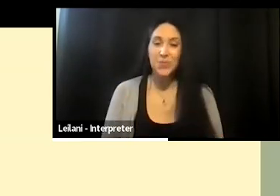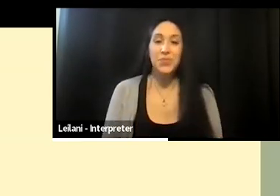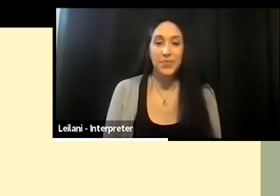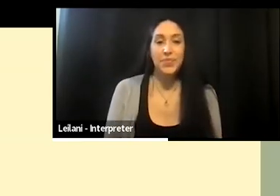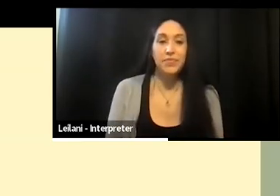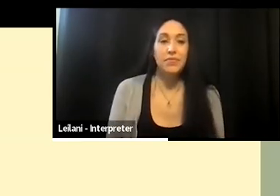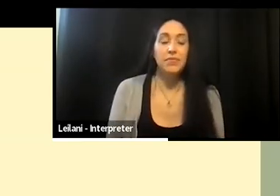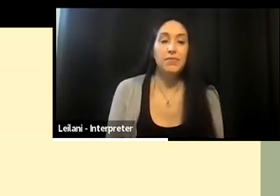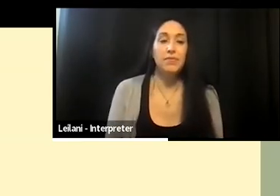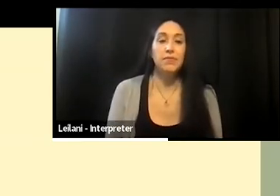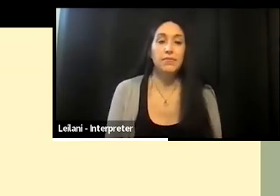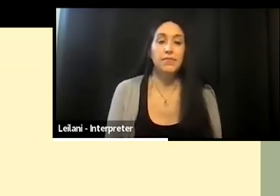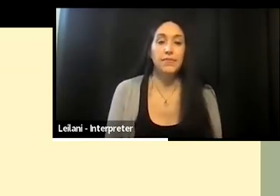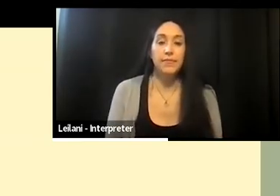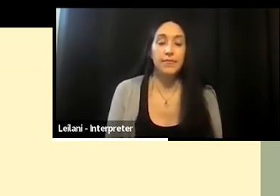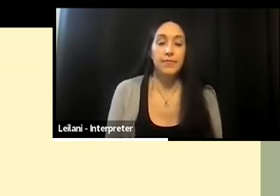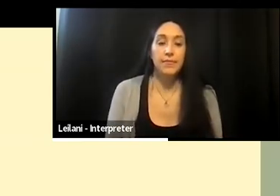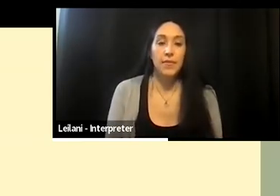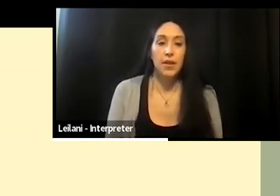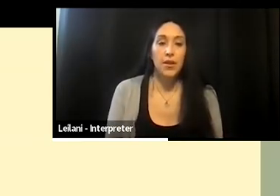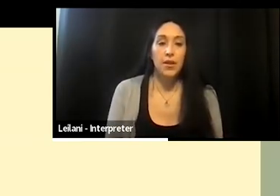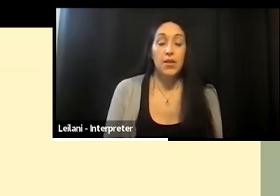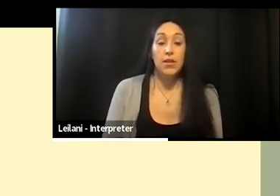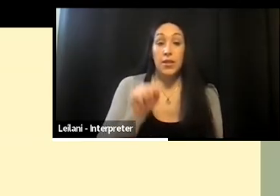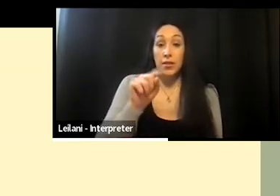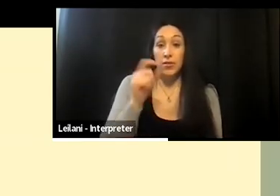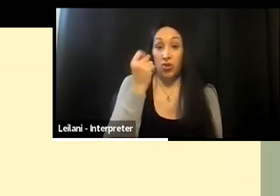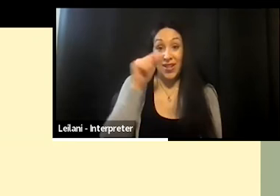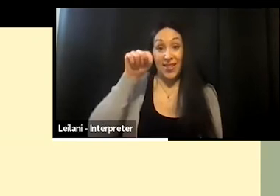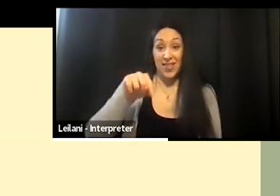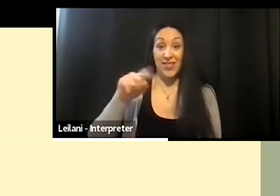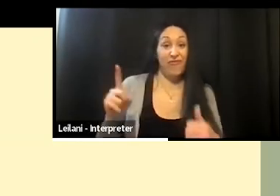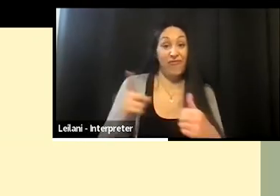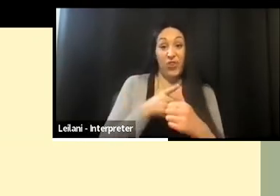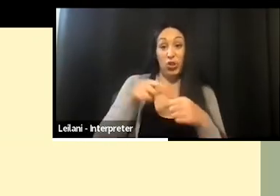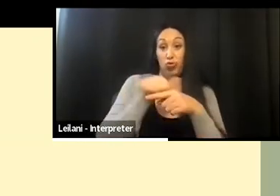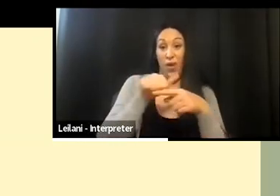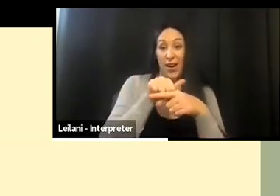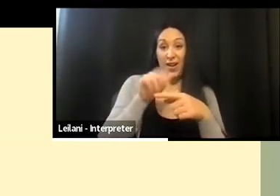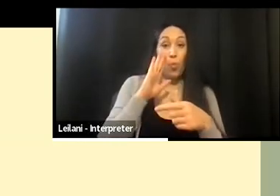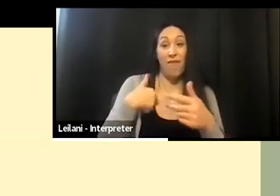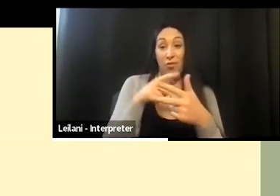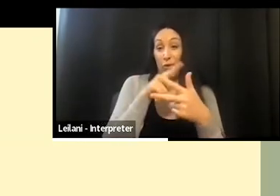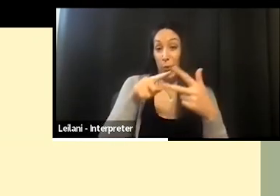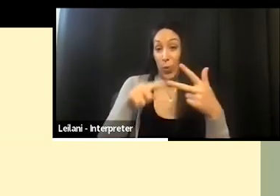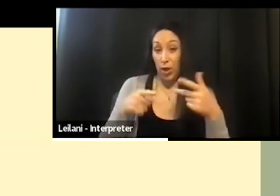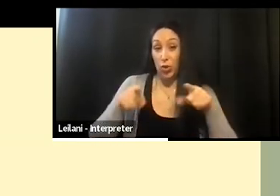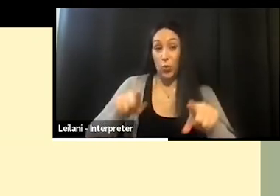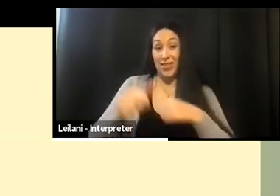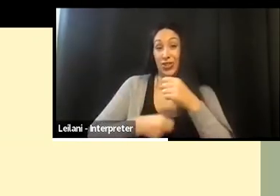This is one or the first of three trainings that we're gonna be doing this year in our Enable Project Training Series.